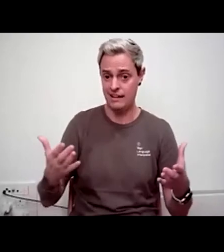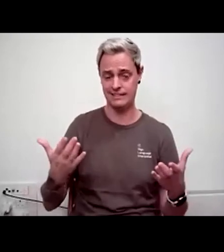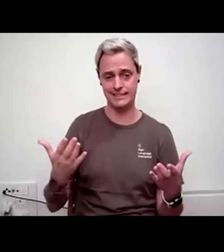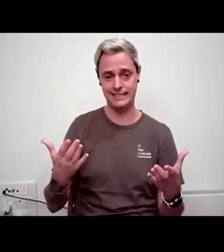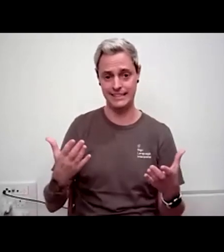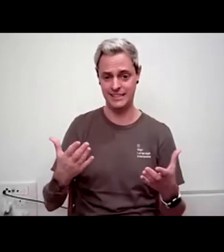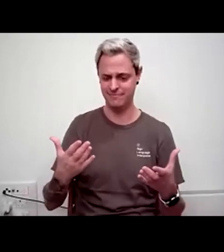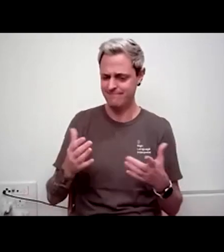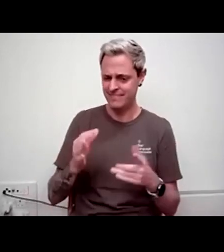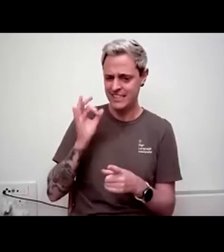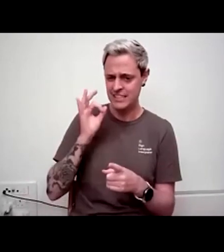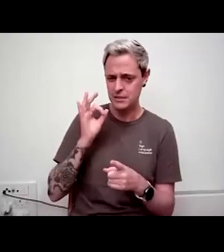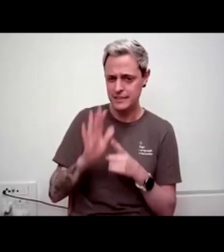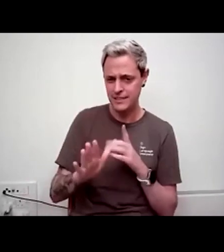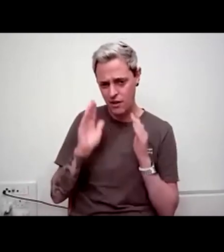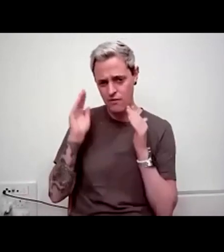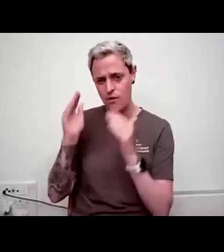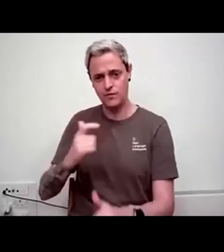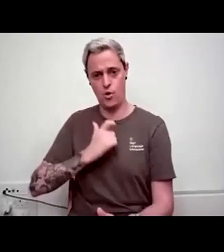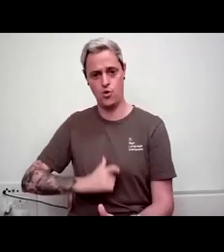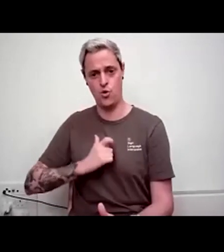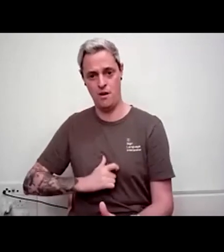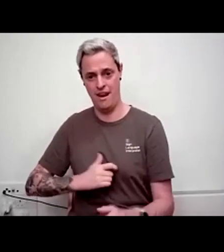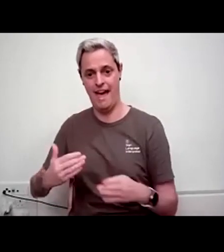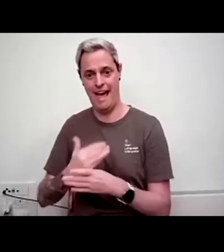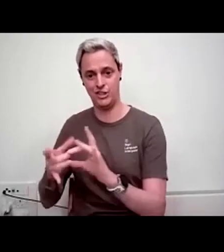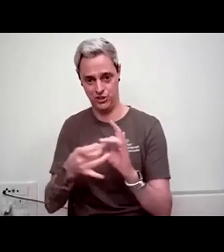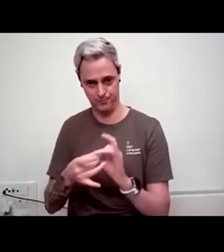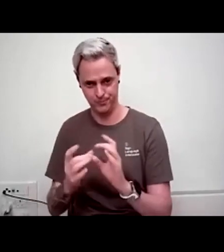specifically configured form of human action.